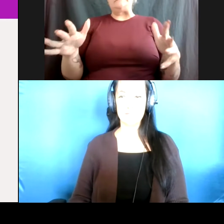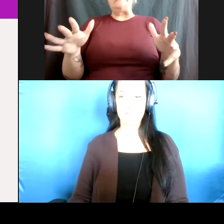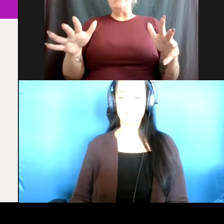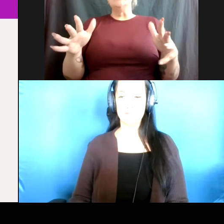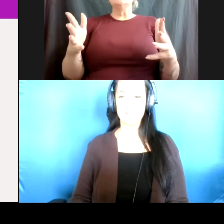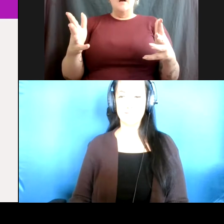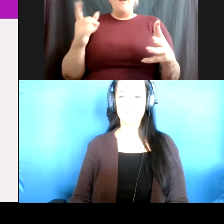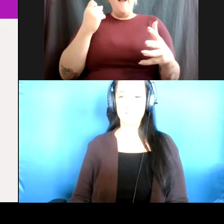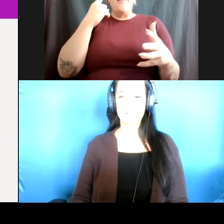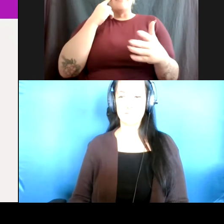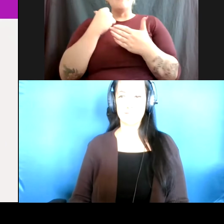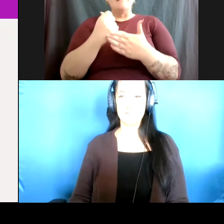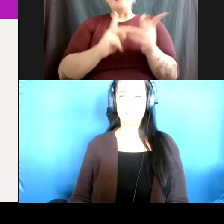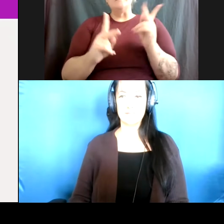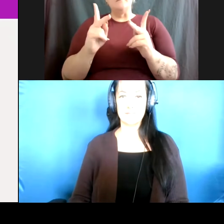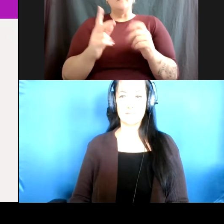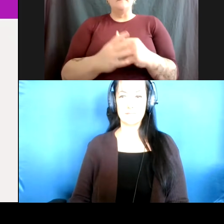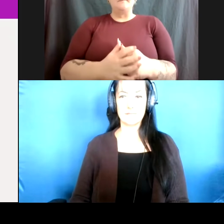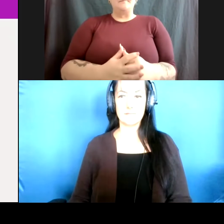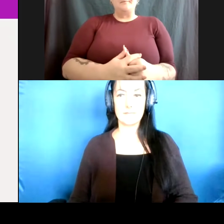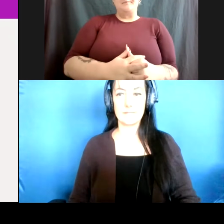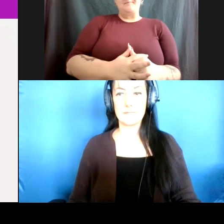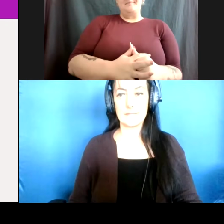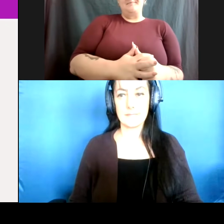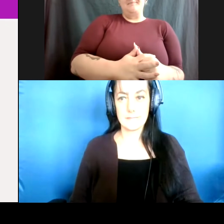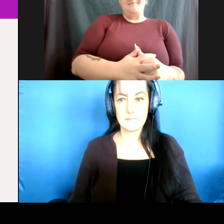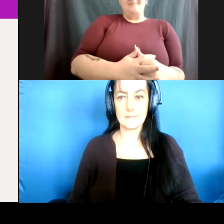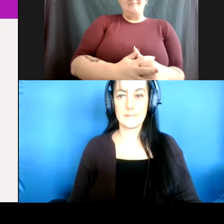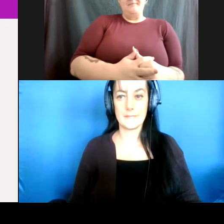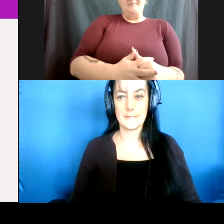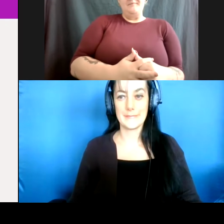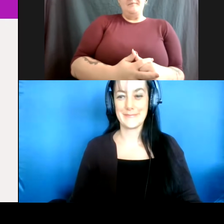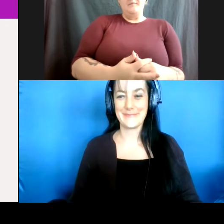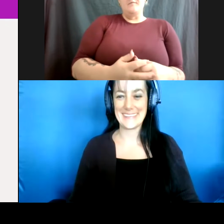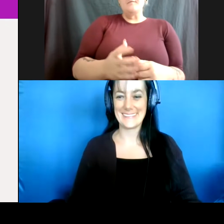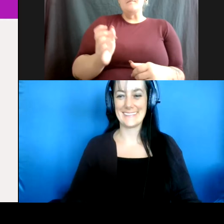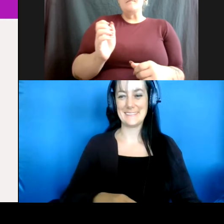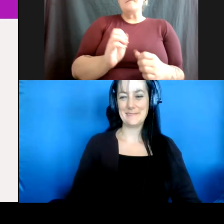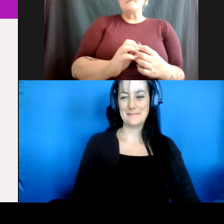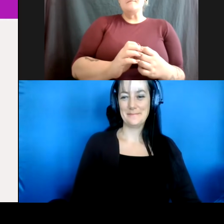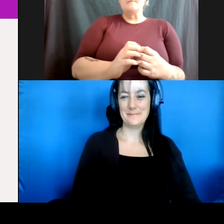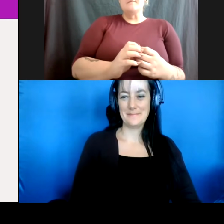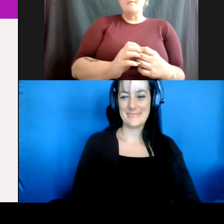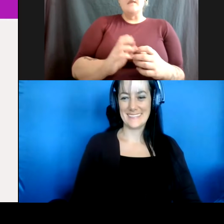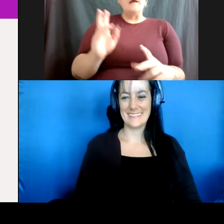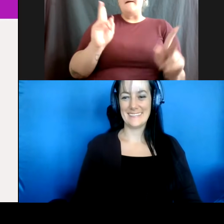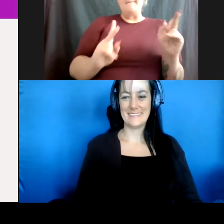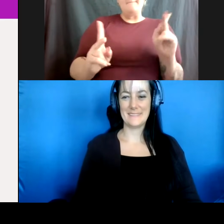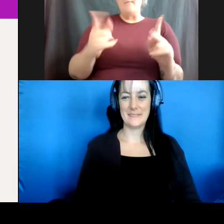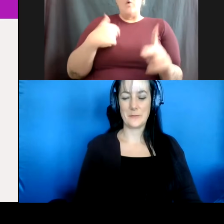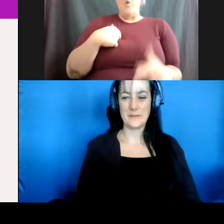helps people who wouldn't identify as having any sight issues or dexterity issues as well.